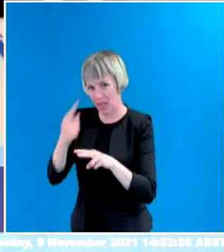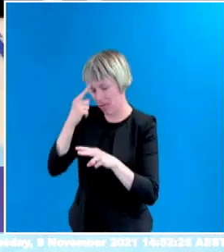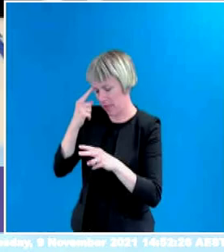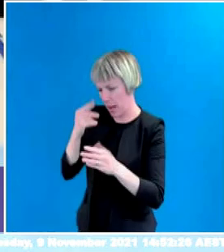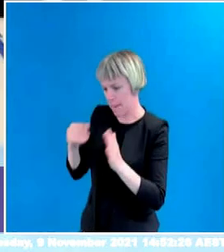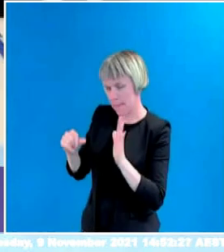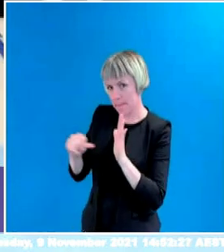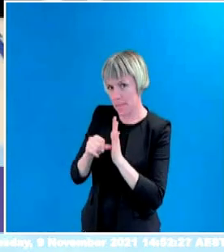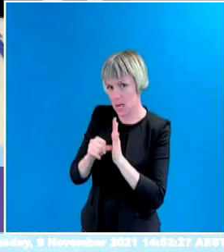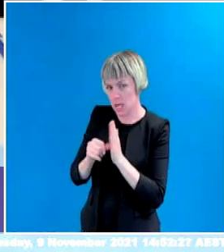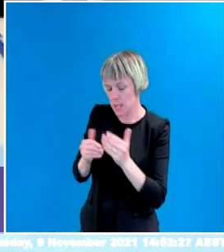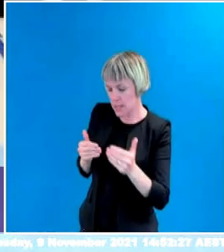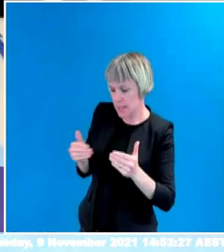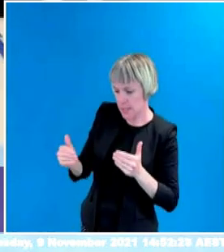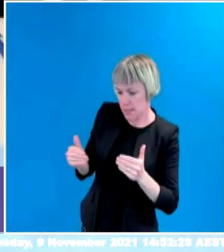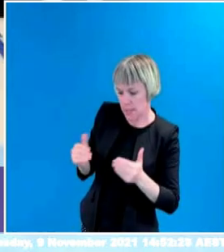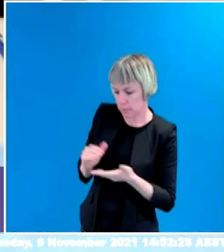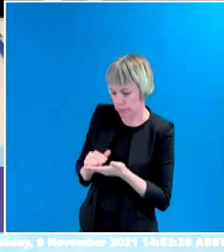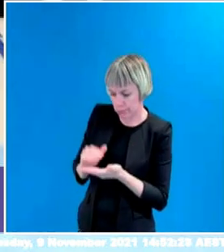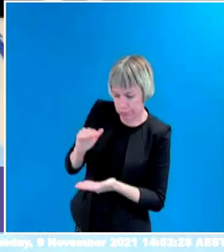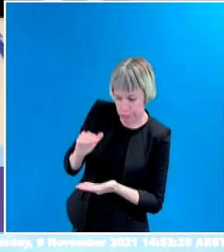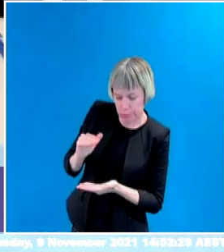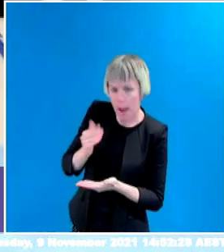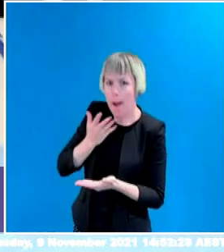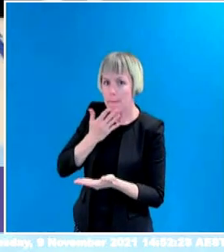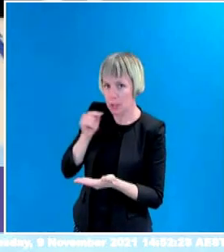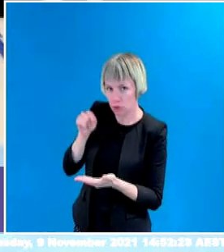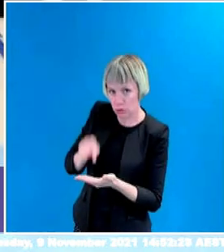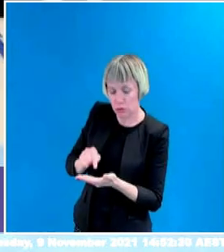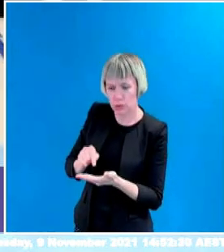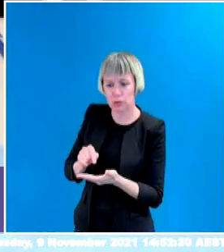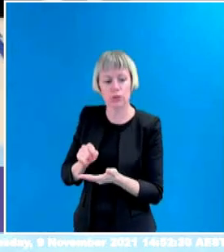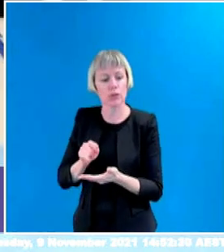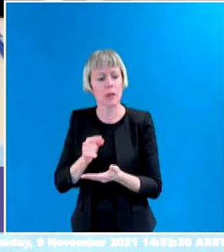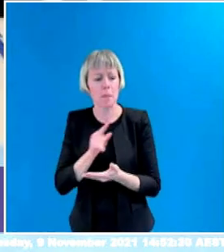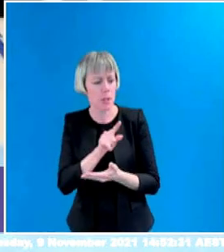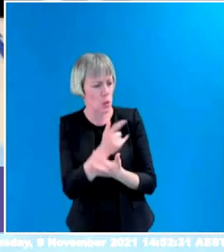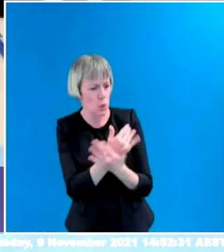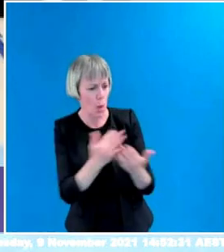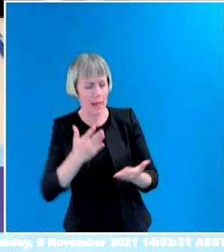across a whole variety of various needs that are in the community.